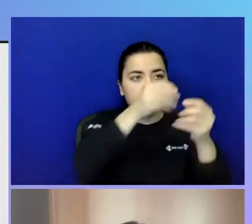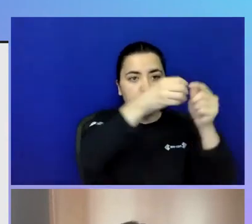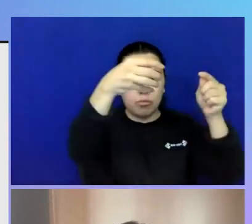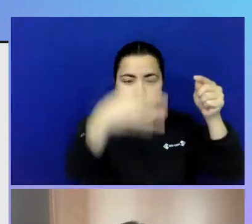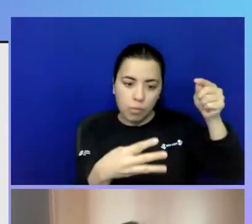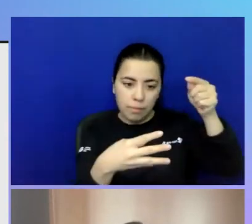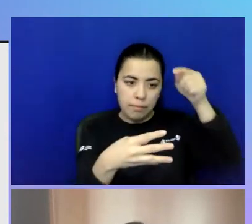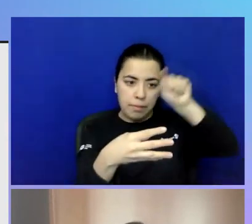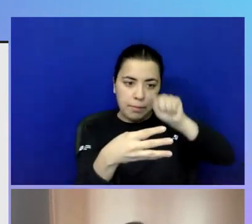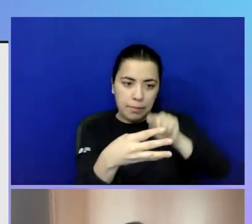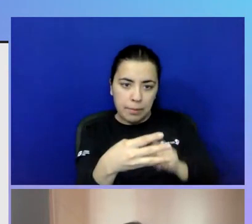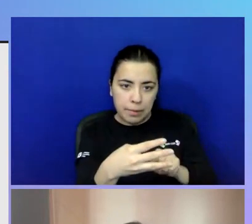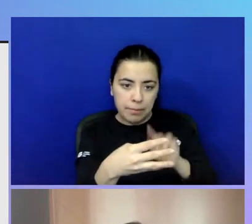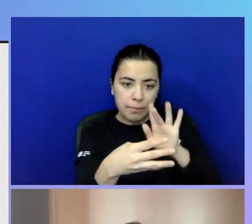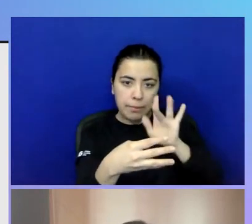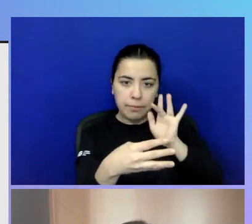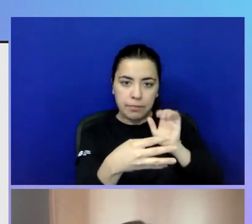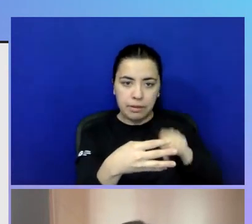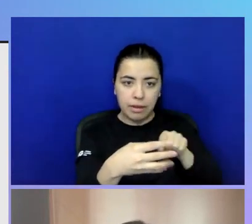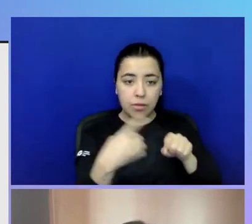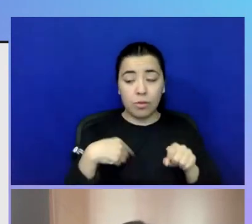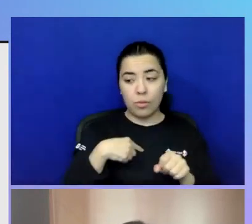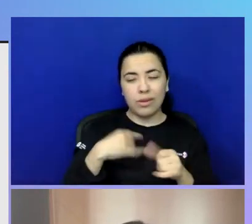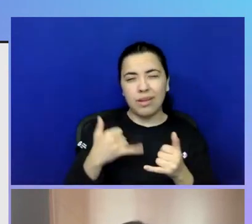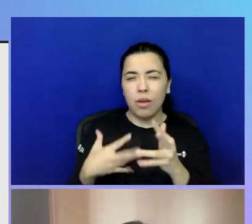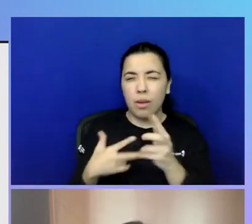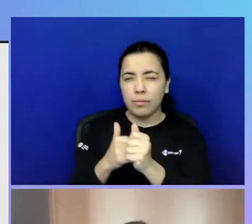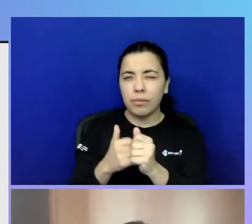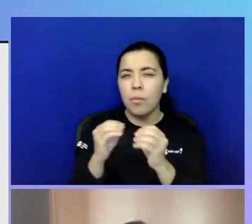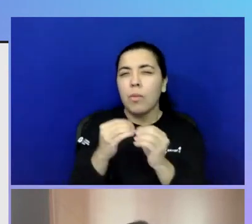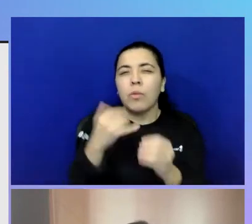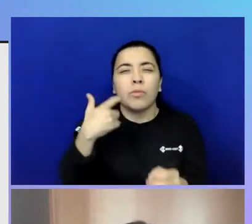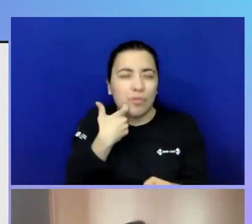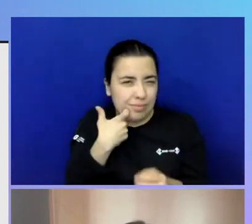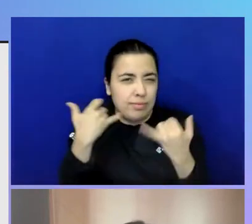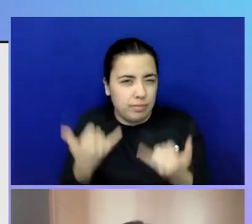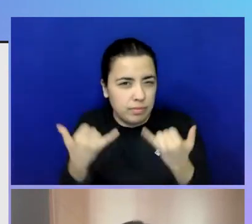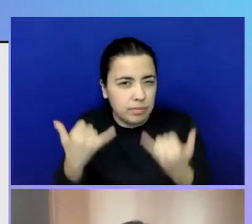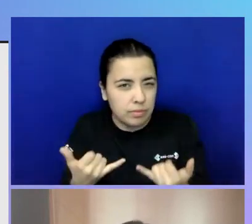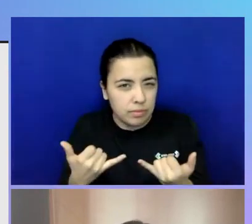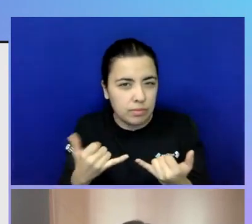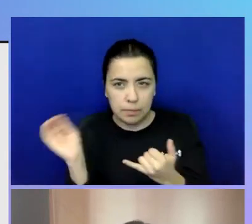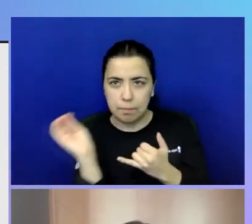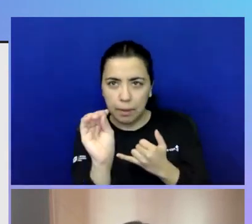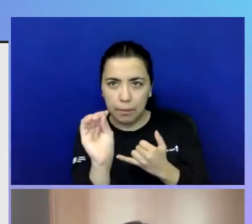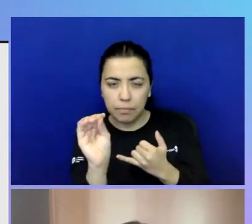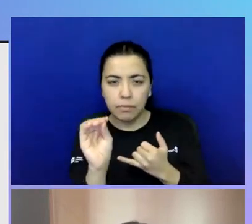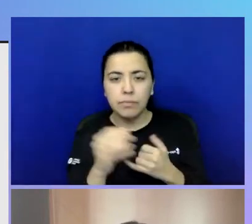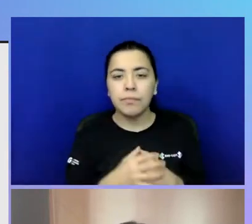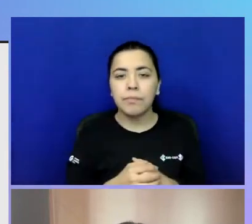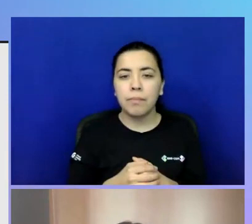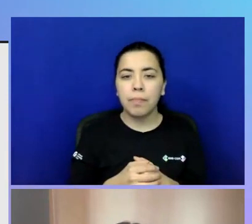we determined updates needed and made the required changes so with a clear understanding of the accessibility standards